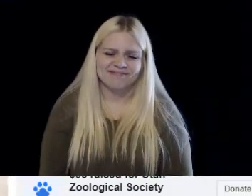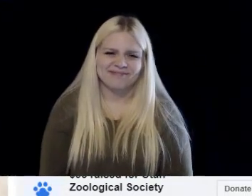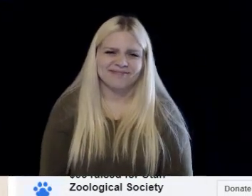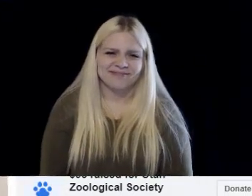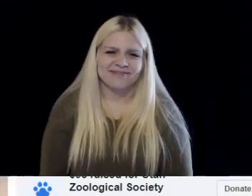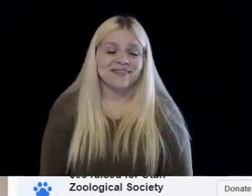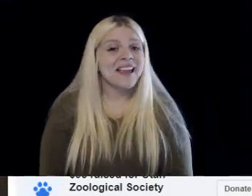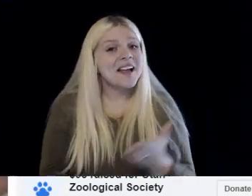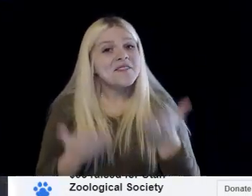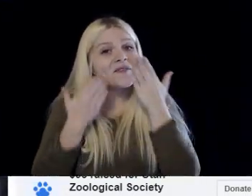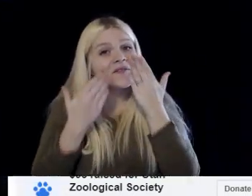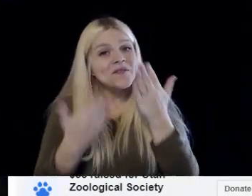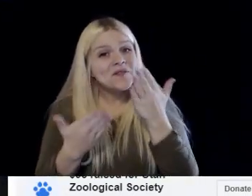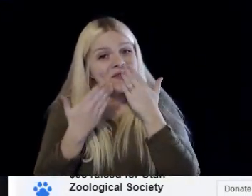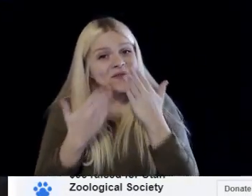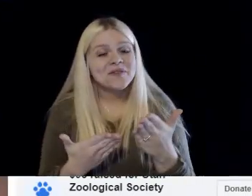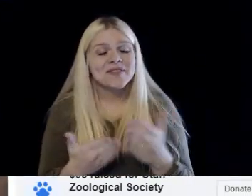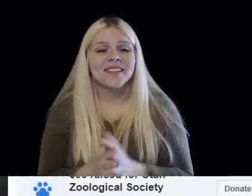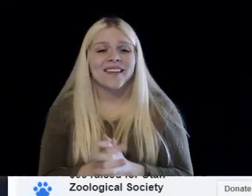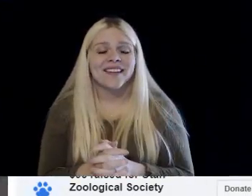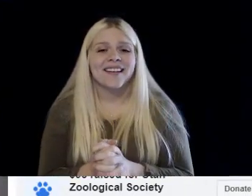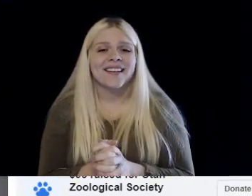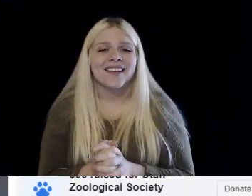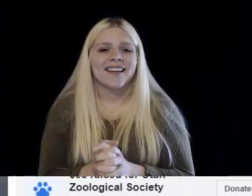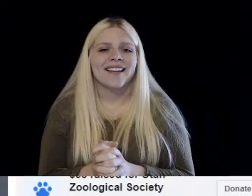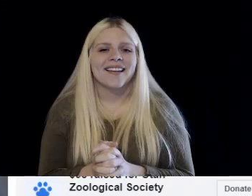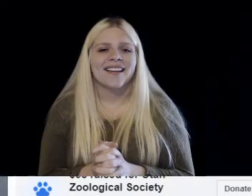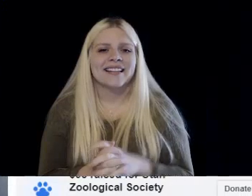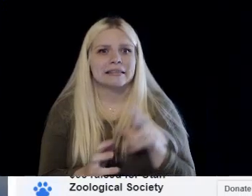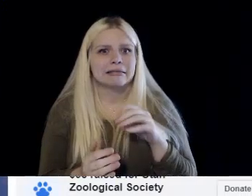We need to thank- I'm gonna give you a real extreme close-up here- Michelle,